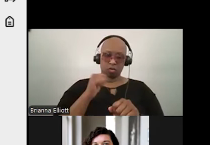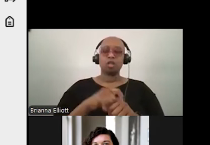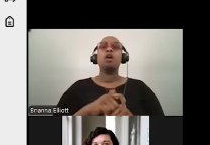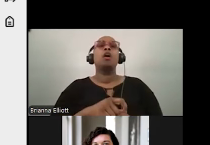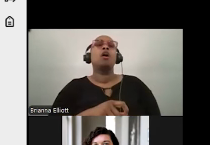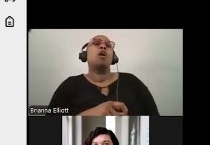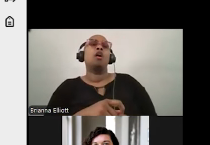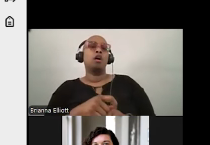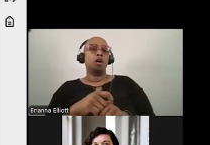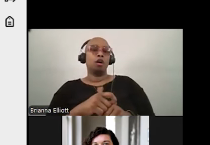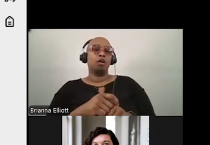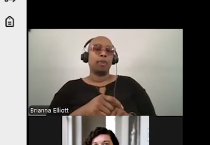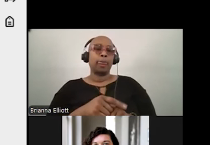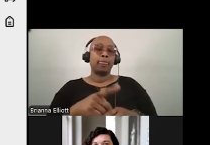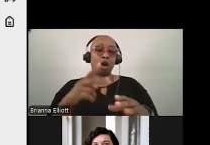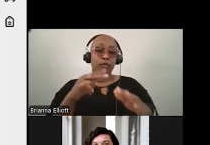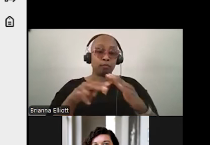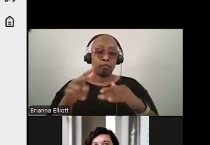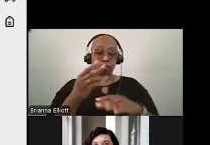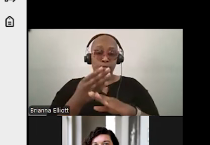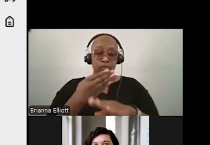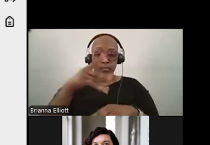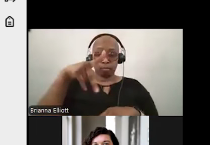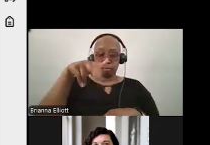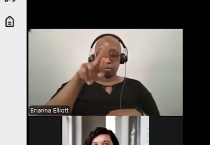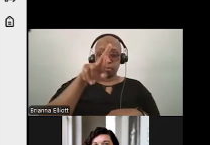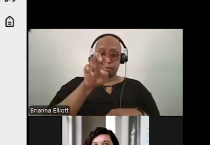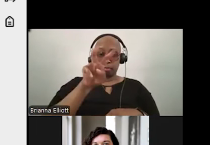found one that fixes all of the accessibility things the way that it needs to be fixed. I have